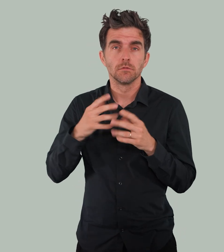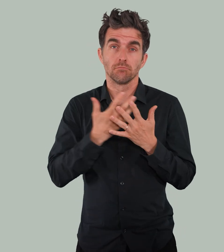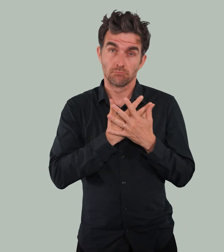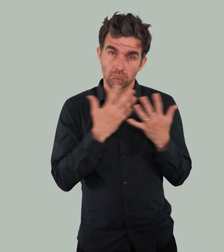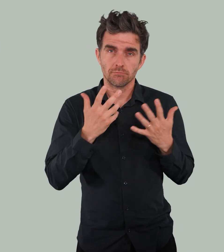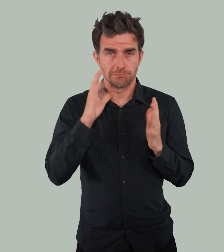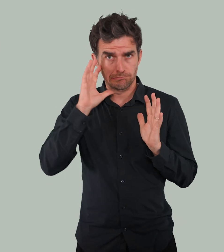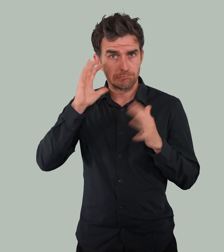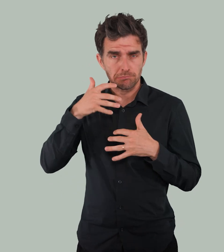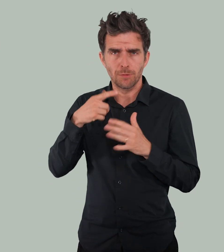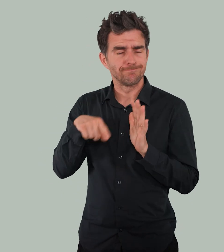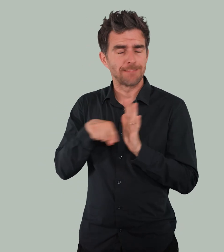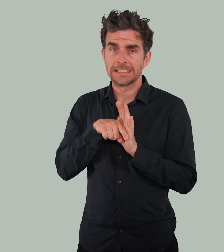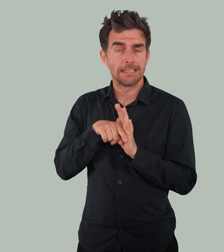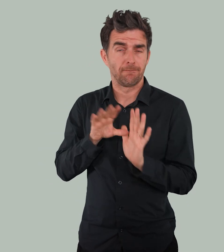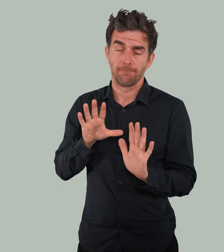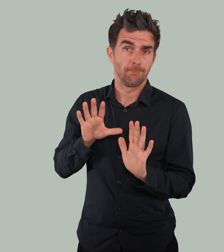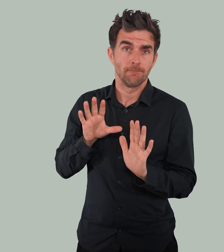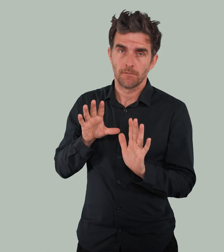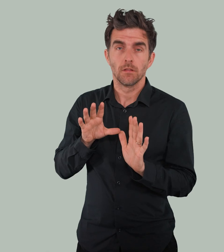with the majority describing concerns or negative experiences,